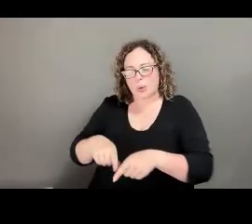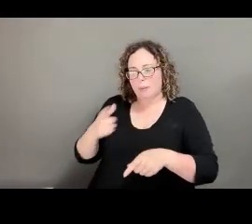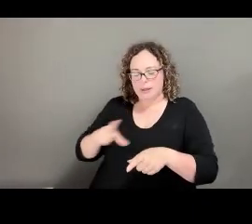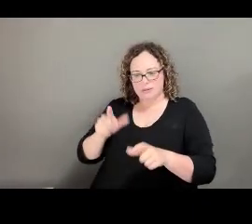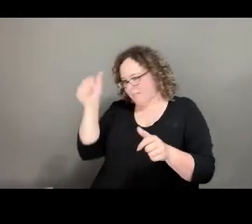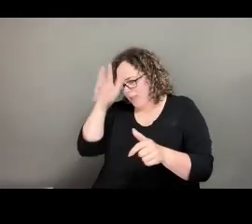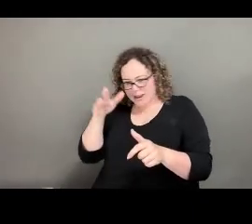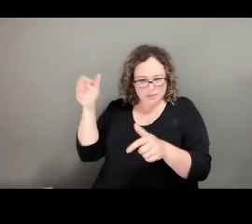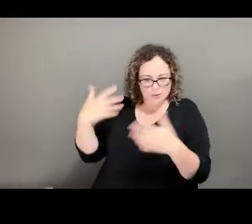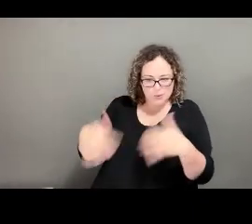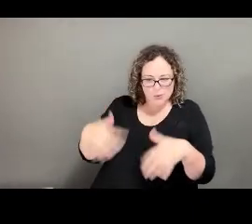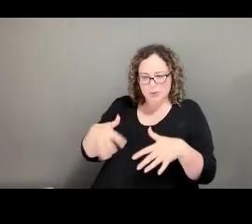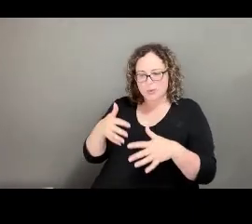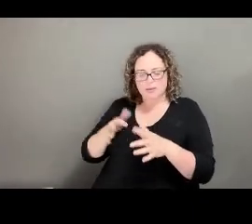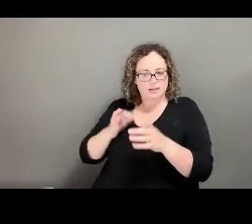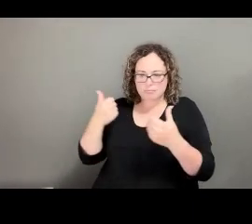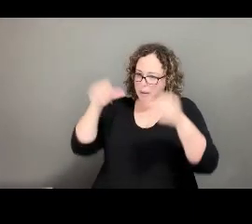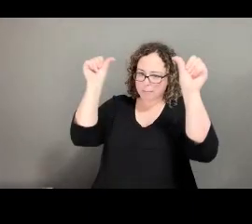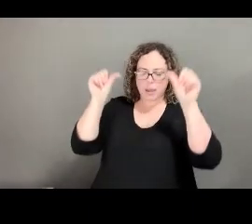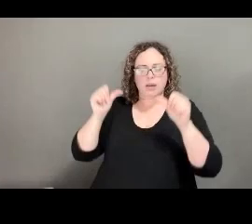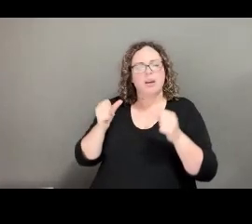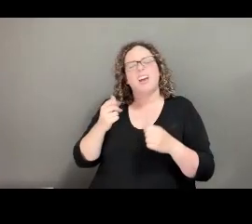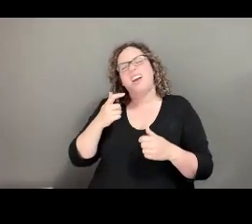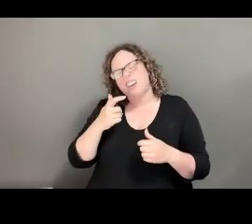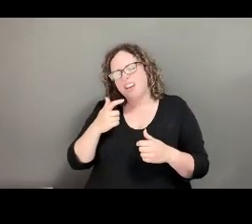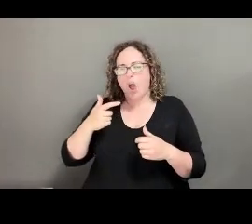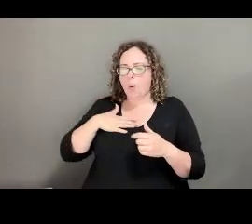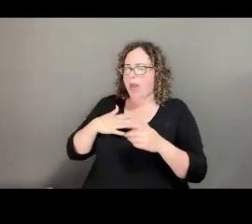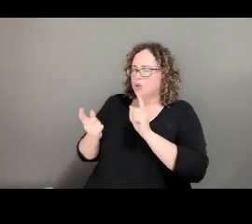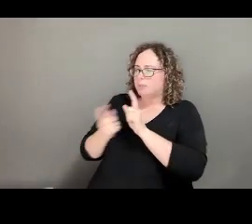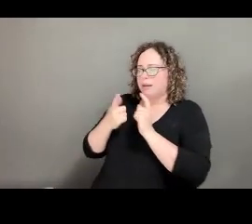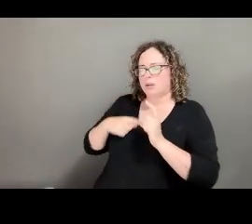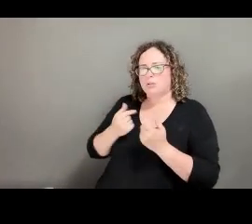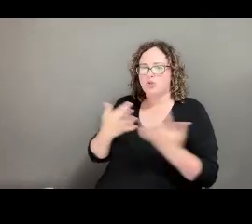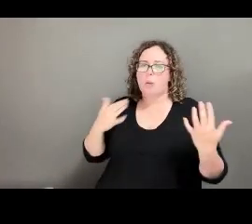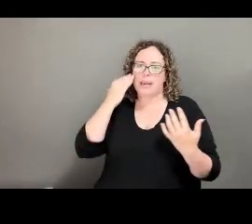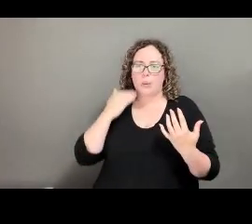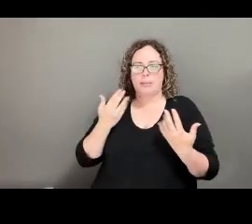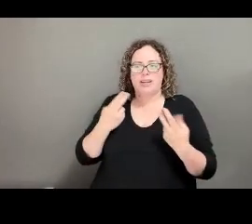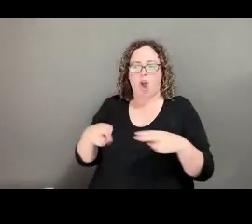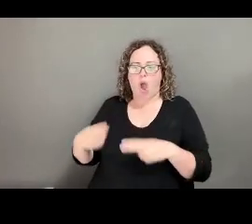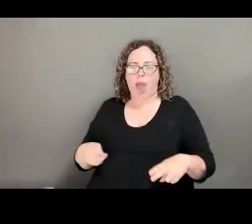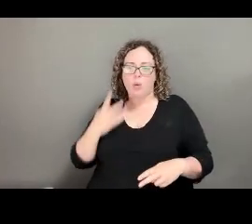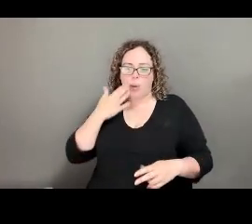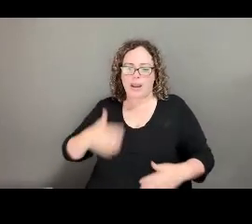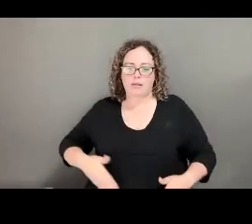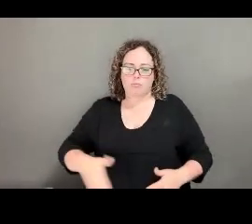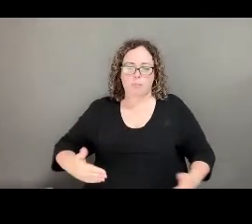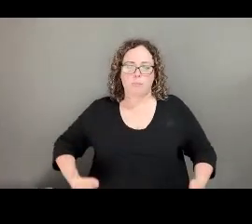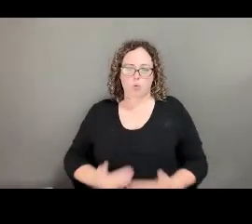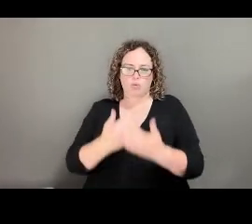that so many women die in childbirth. And very quickly.